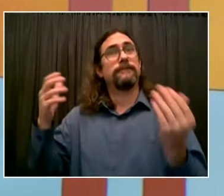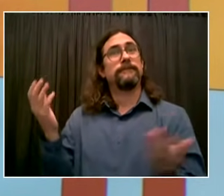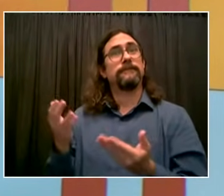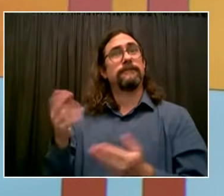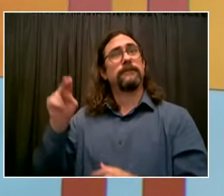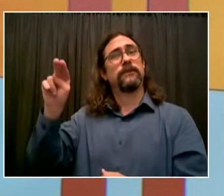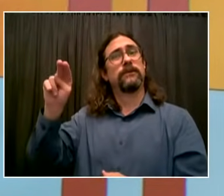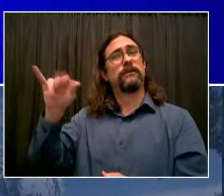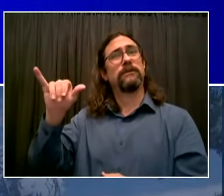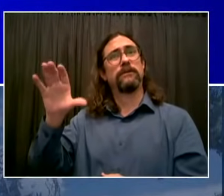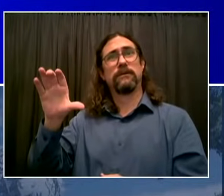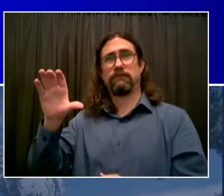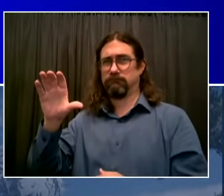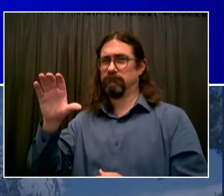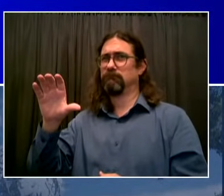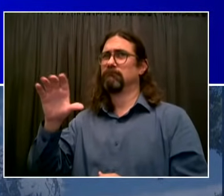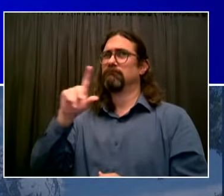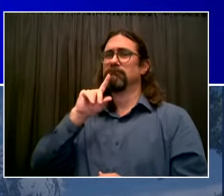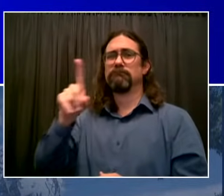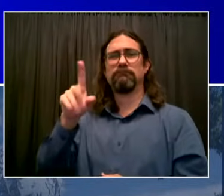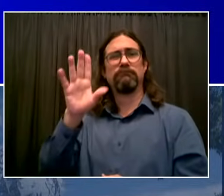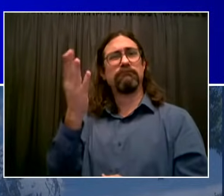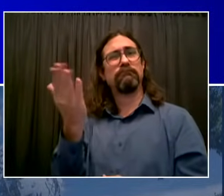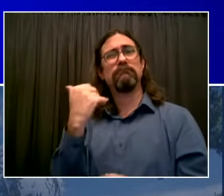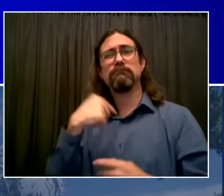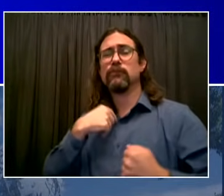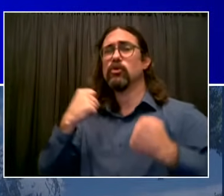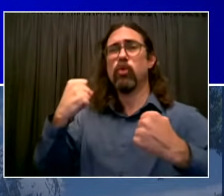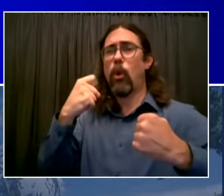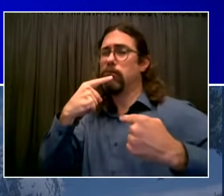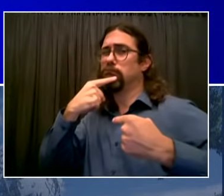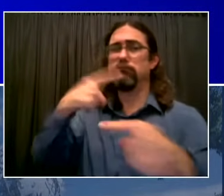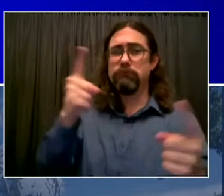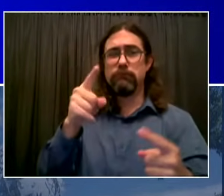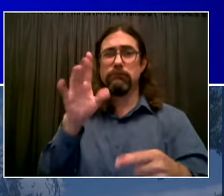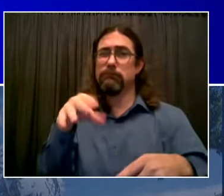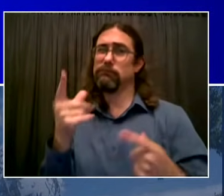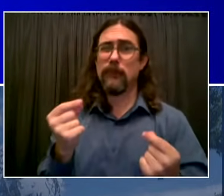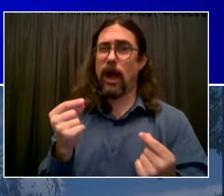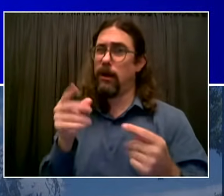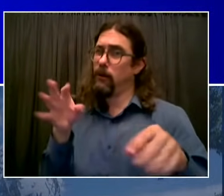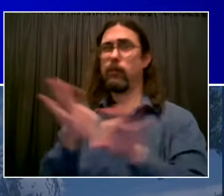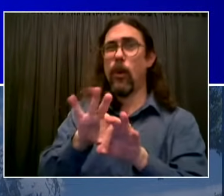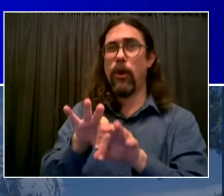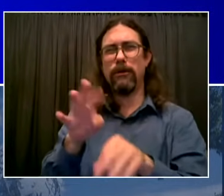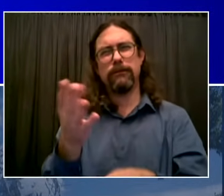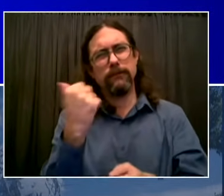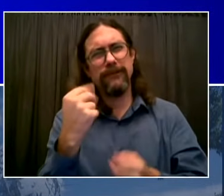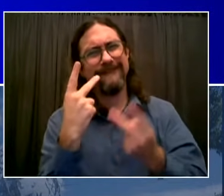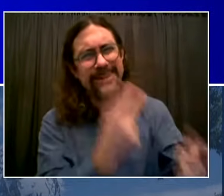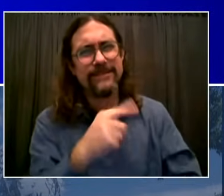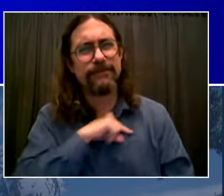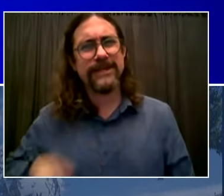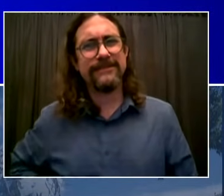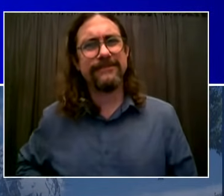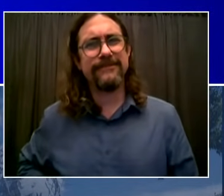THAT'S BIG AND BODL CMOE TO QUEENS. COME TO QUEENS. OKAY, TATH WAS NOT THE APPROPRIATE